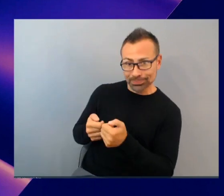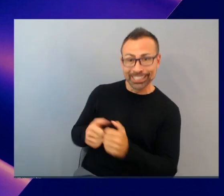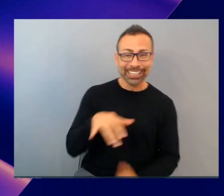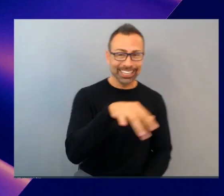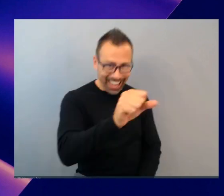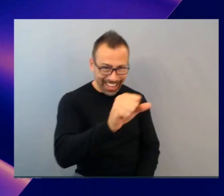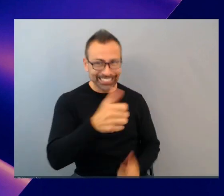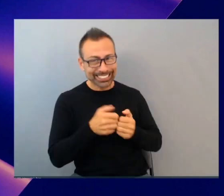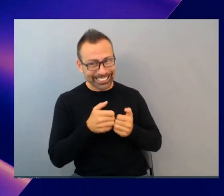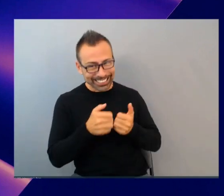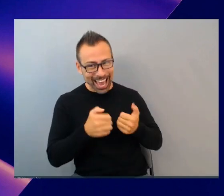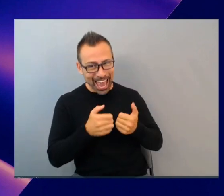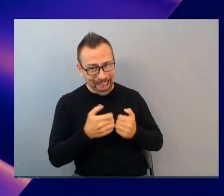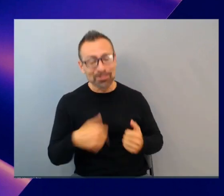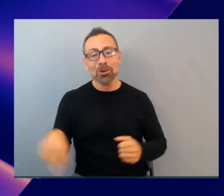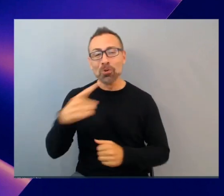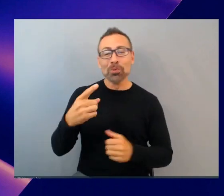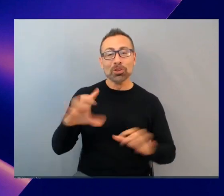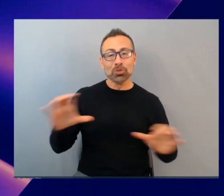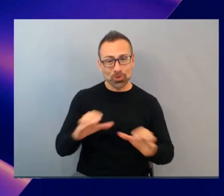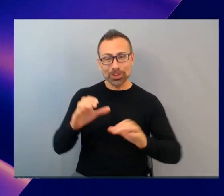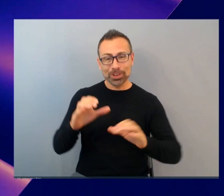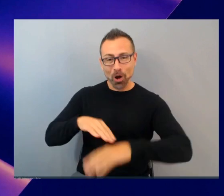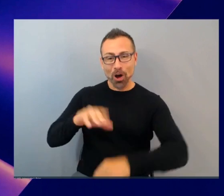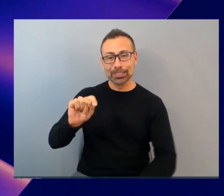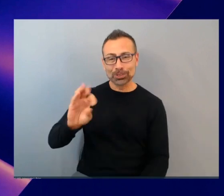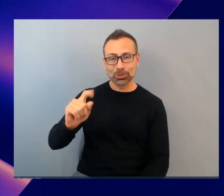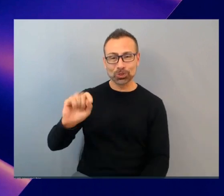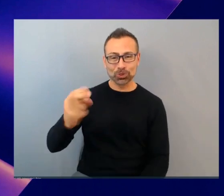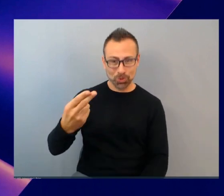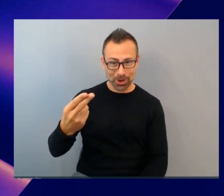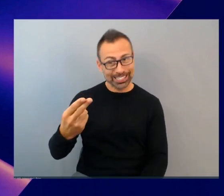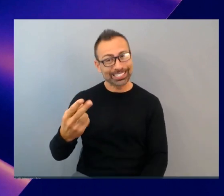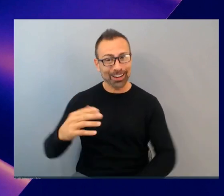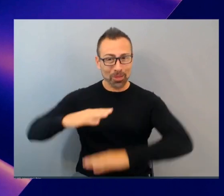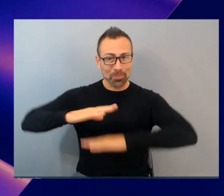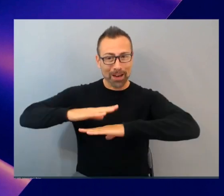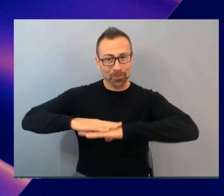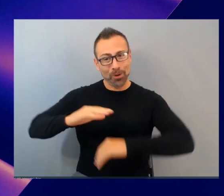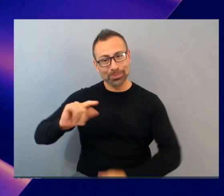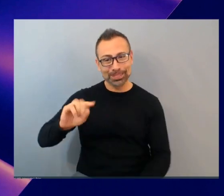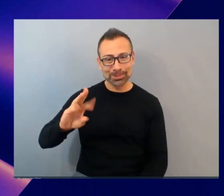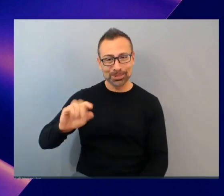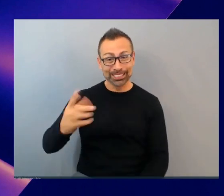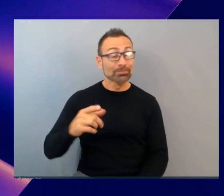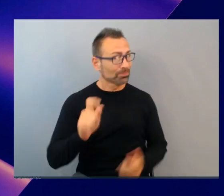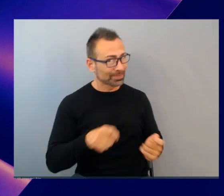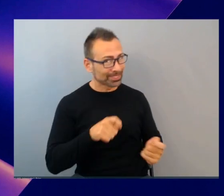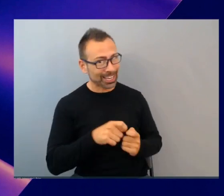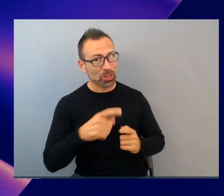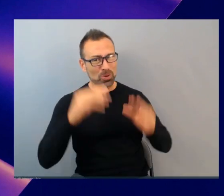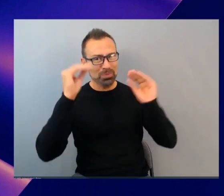[Aaron] The gaming platform, so a game- A gaming platform, exactly, right? So we've been teaching AWS Cloud Practitioner